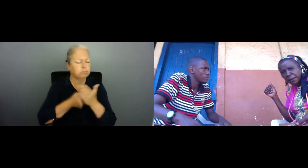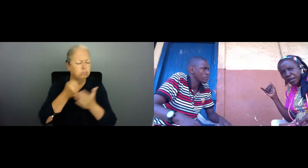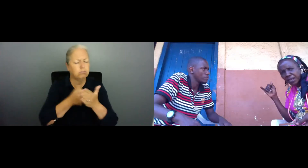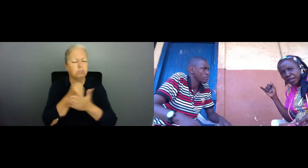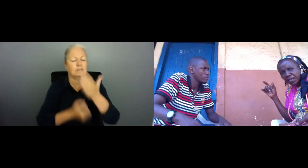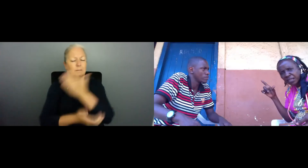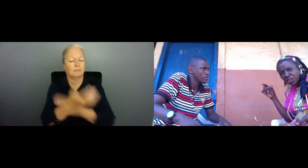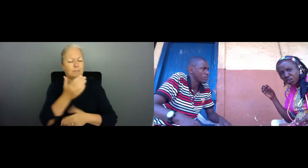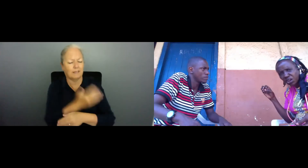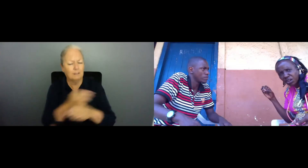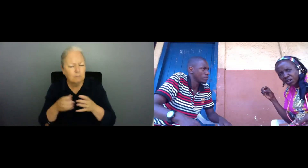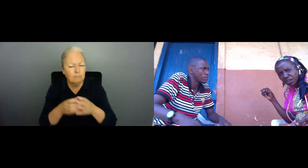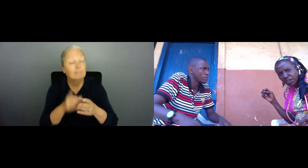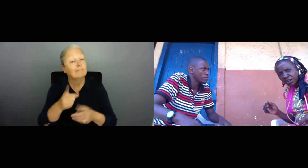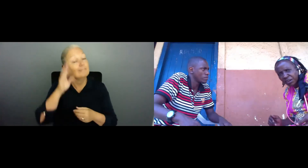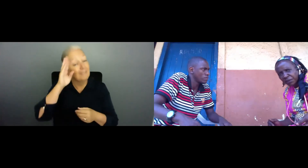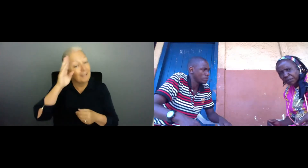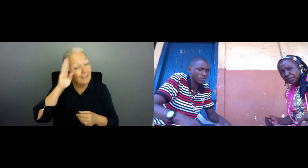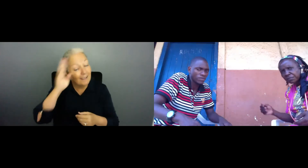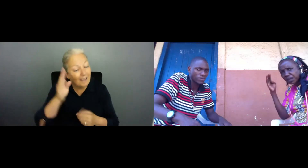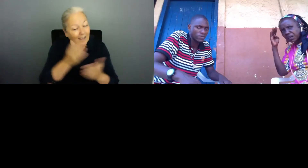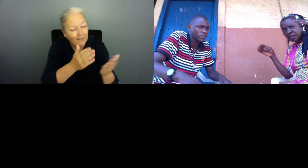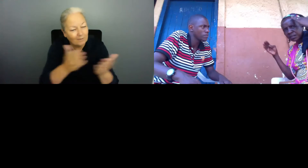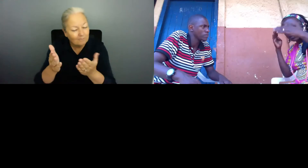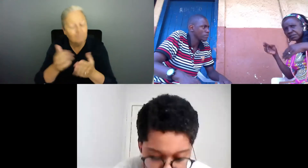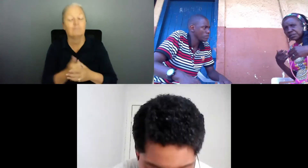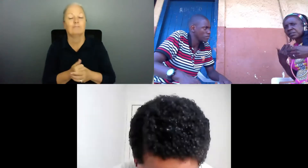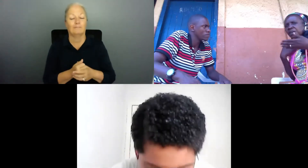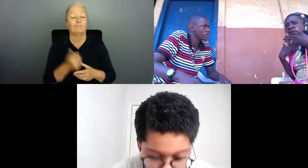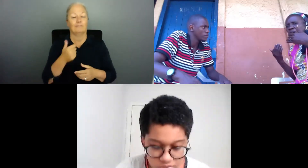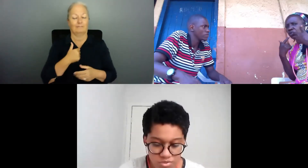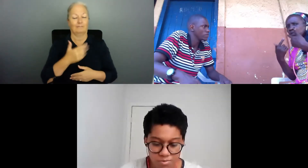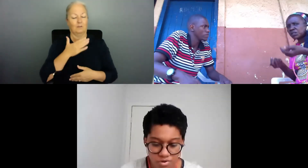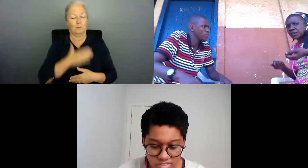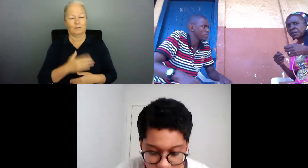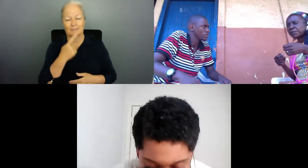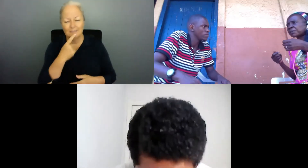hello everybody uh i would like to say that it's an honor to be present at the